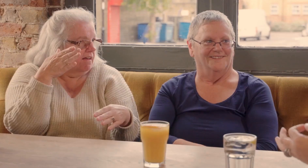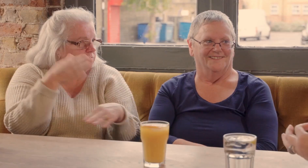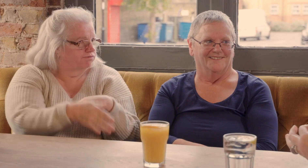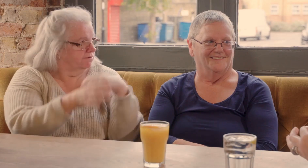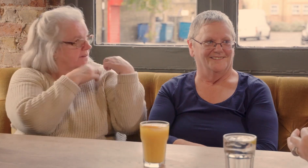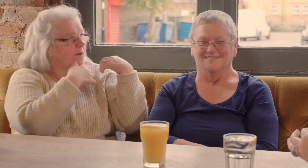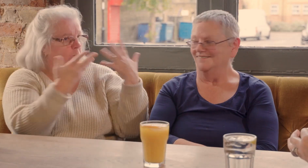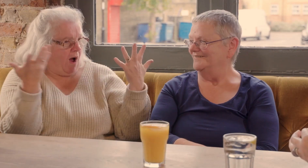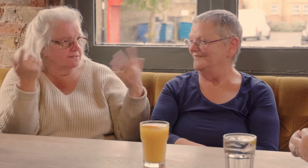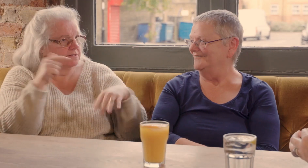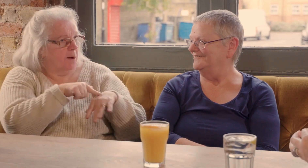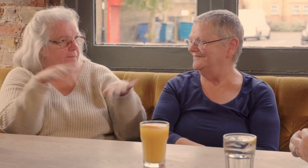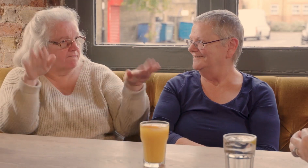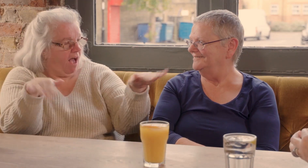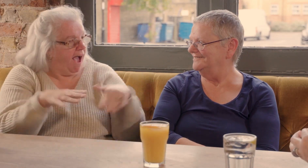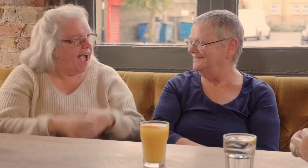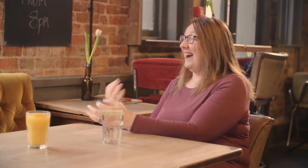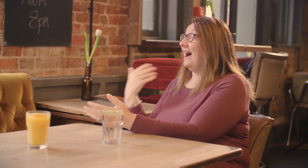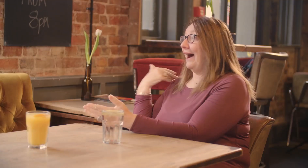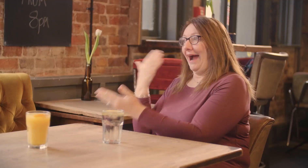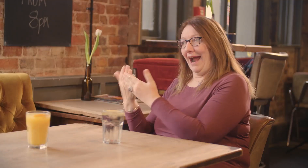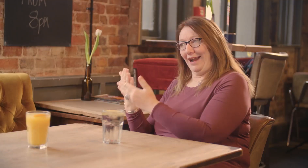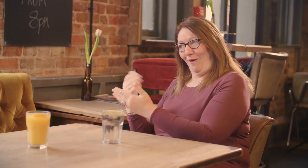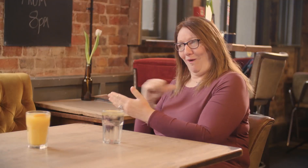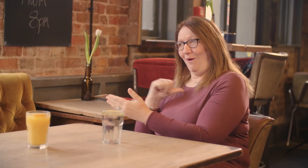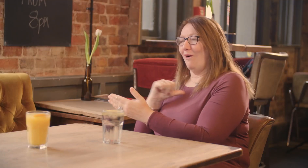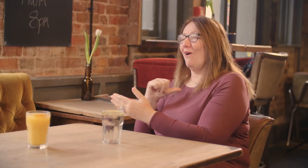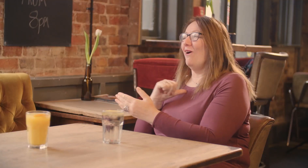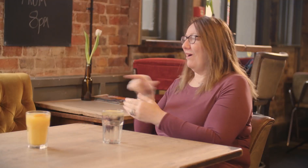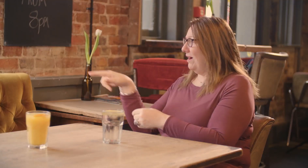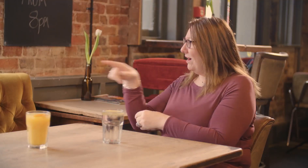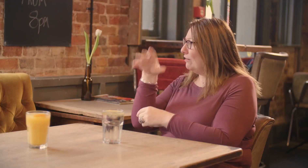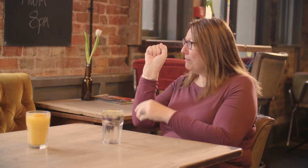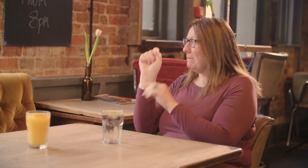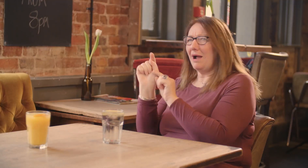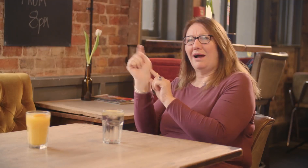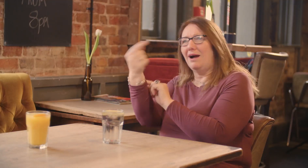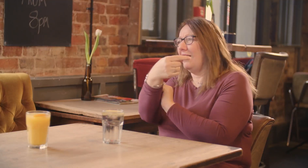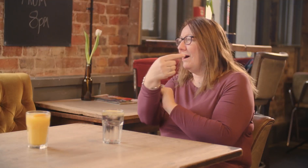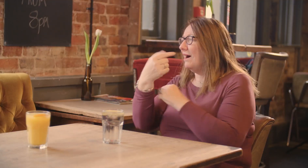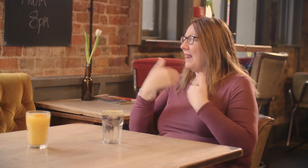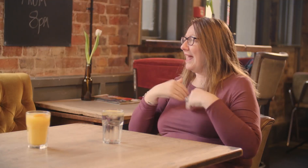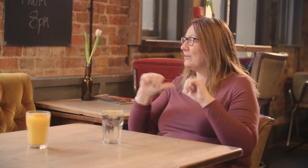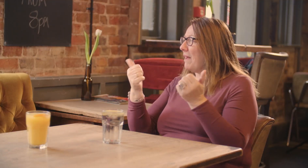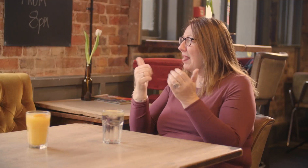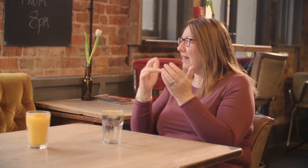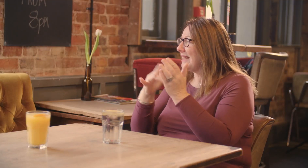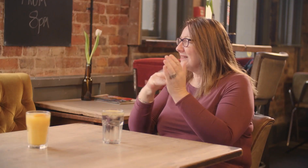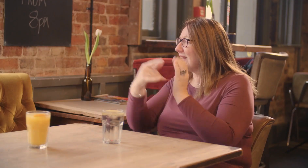Where has the time gone? It flies by! I know, right? Do you both remember the Ladywell Centre around the corner from here?